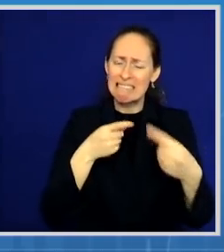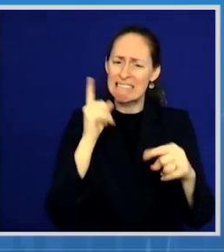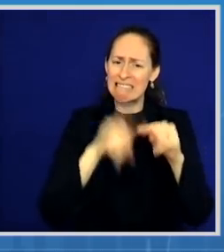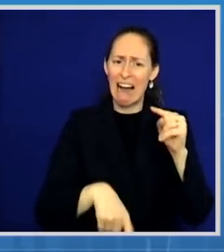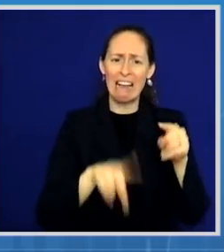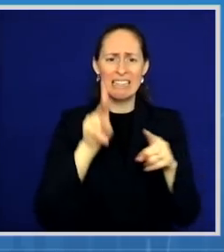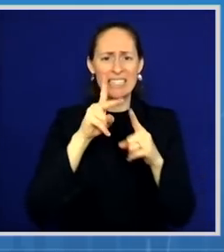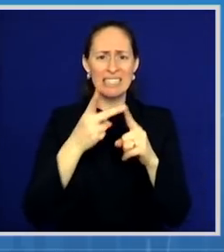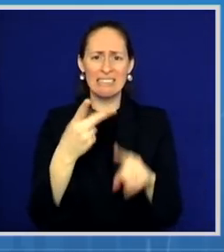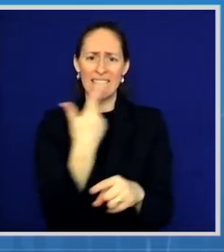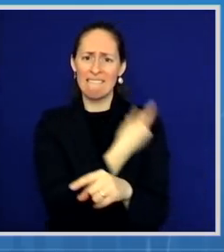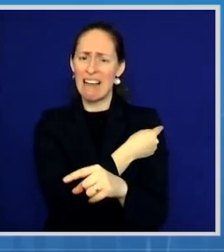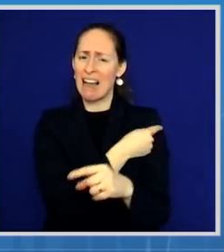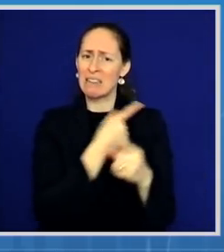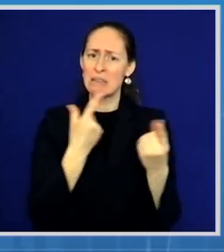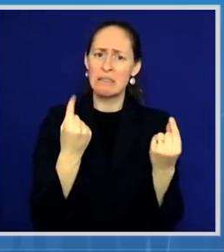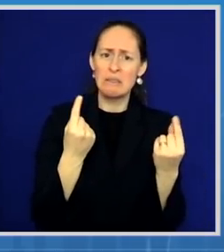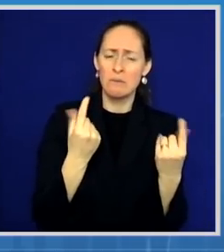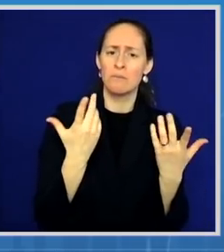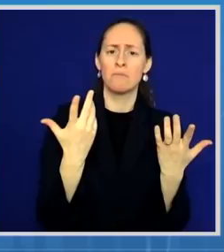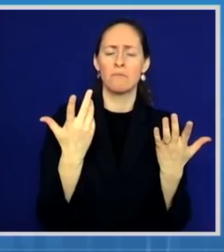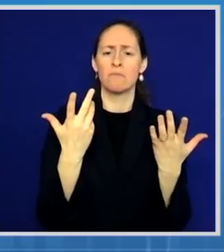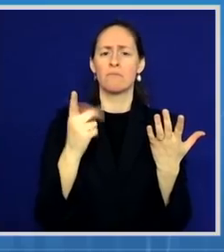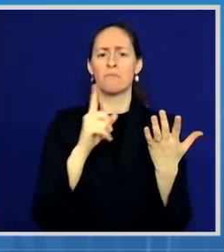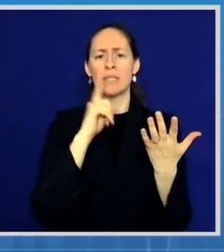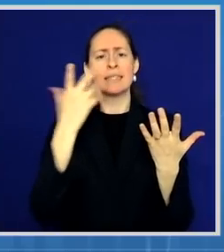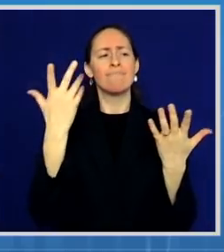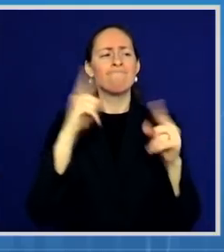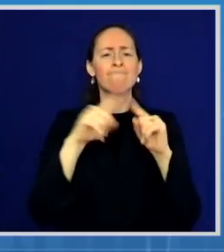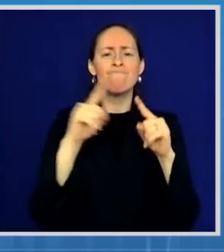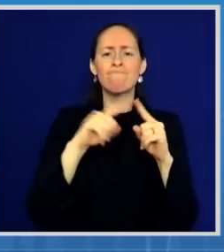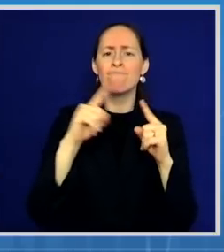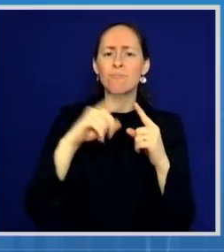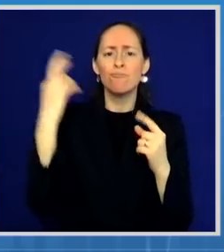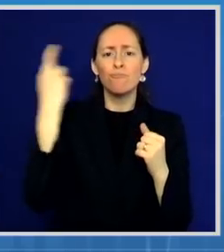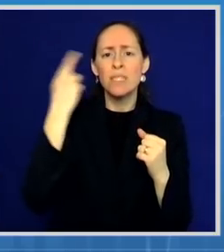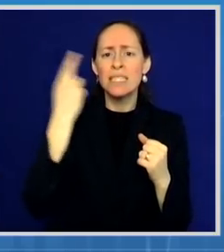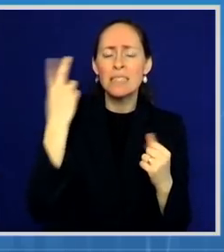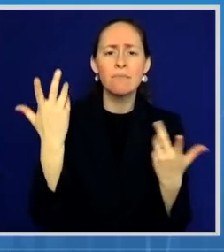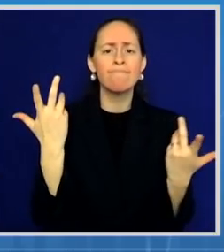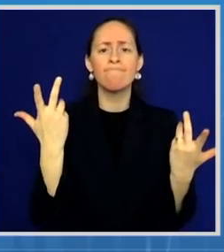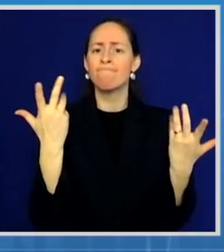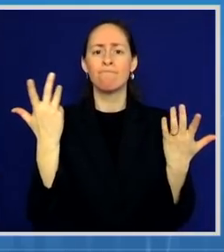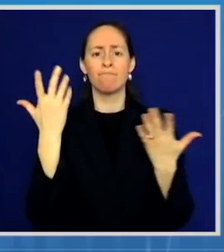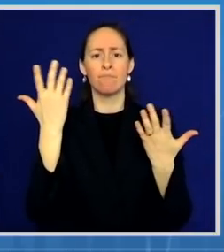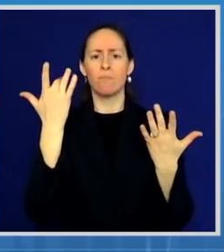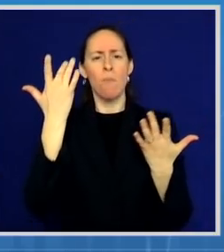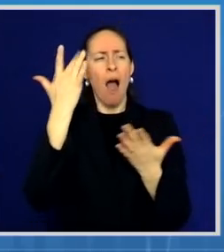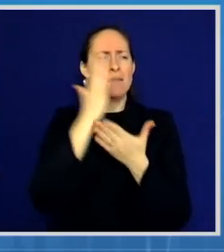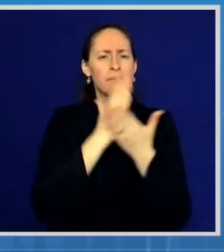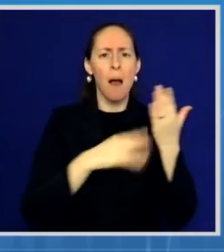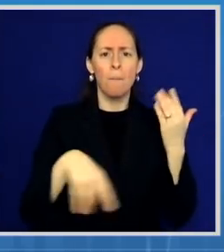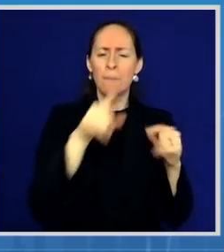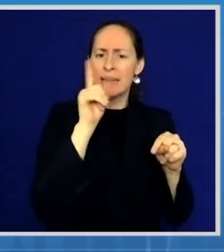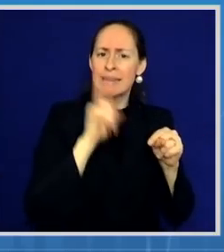there are many reasons why this might not be feasible, the second dose may be scheduled for administration up